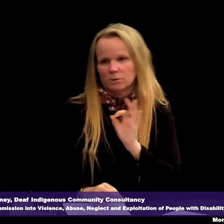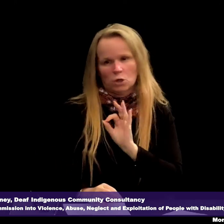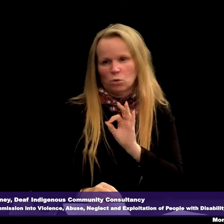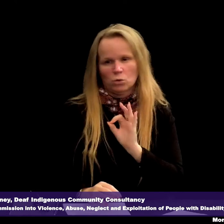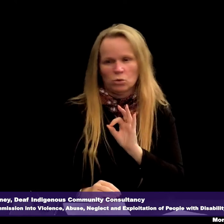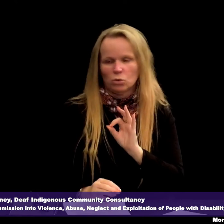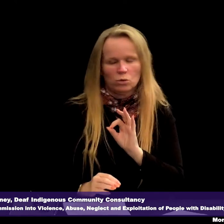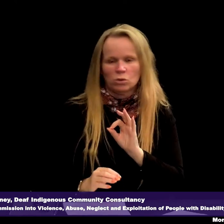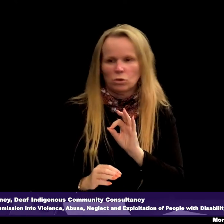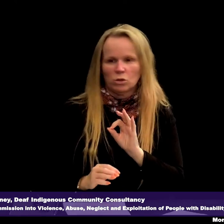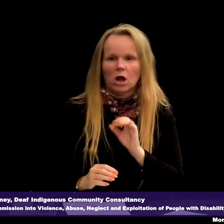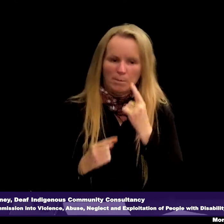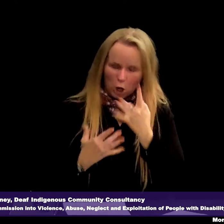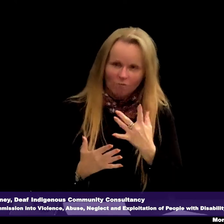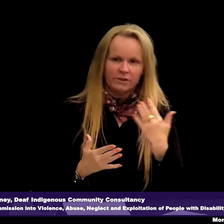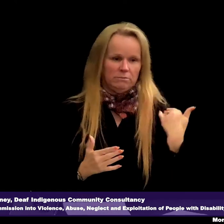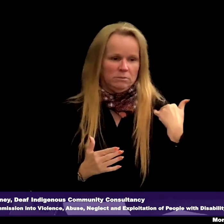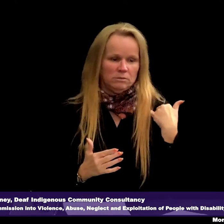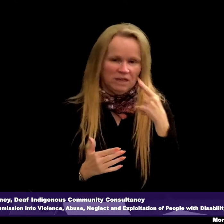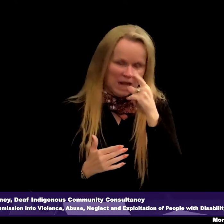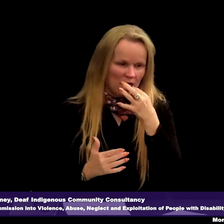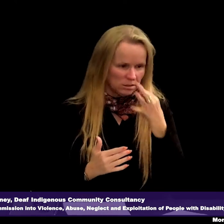I never go in cold and approach a person without an introduction.